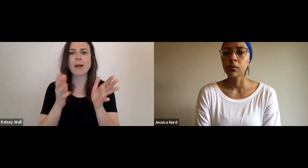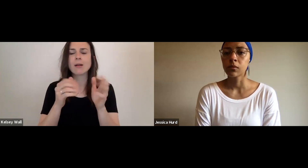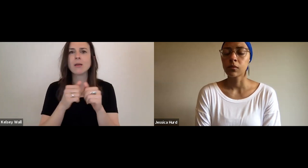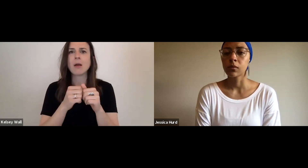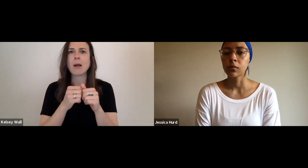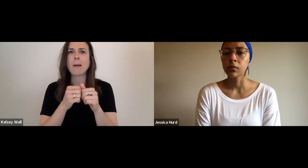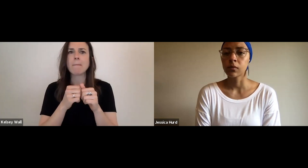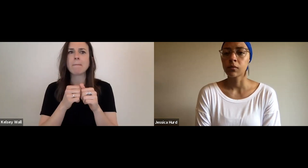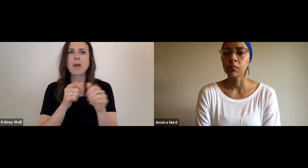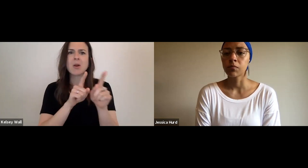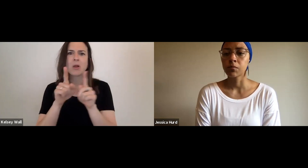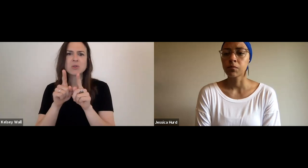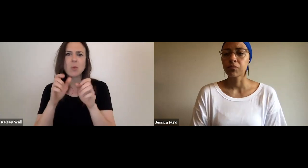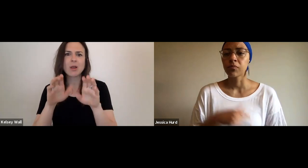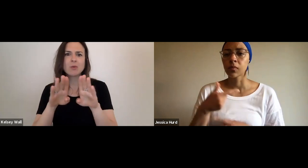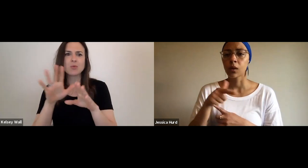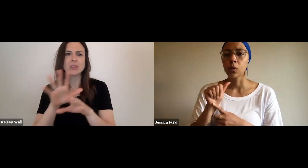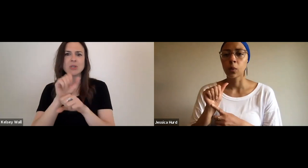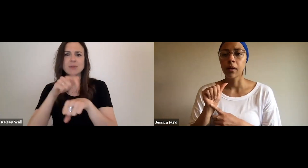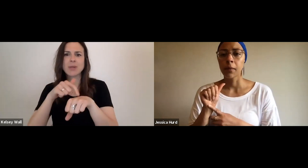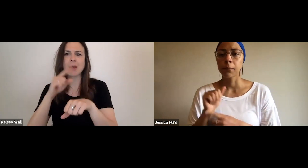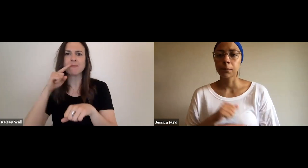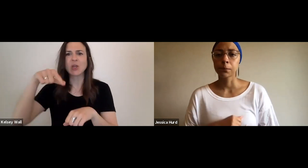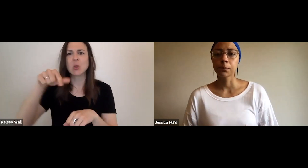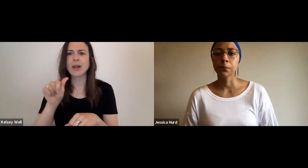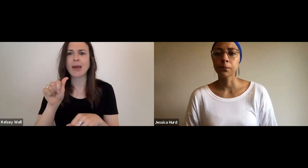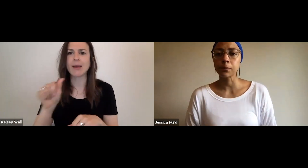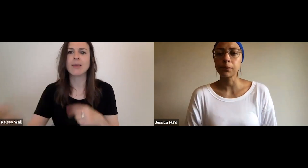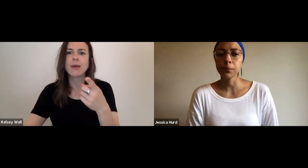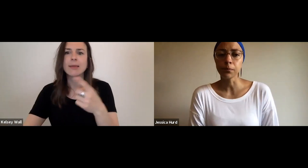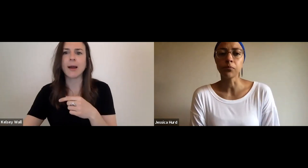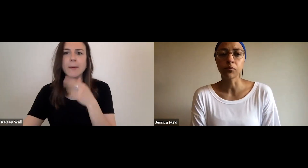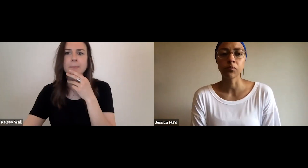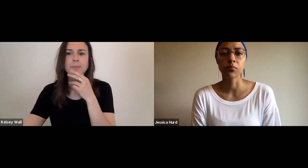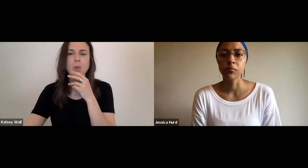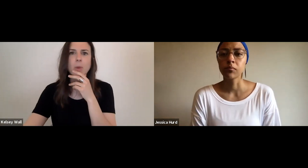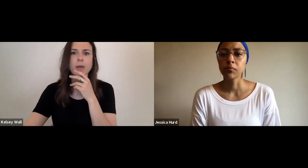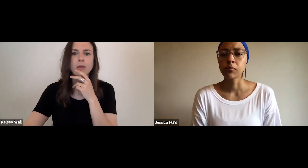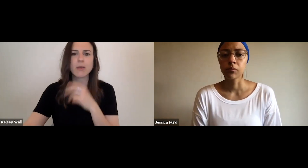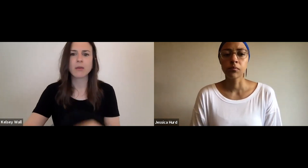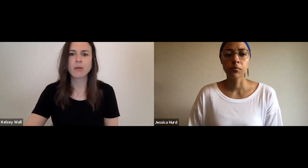So, just for a few minutes, let's open the chat, and also want to save some time for Q&A, right?